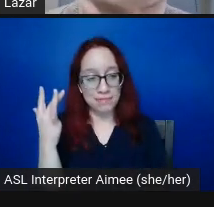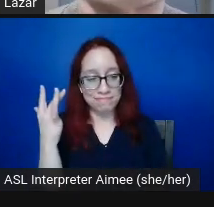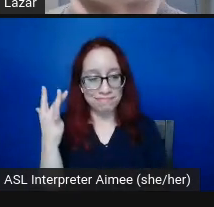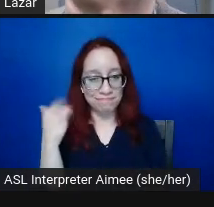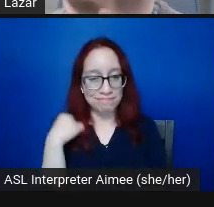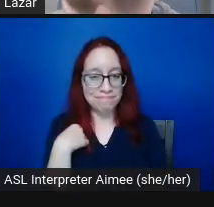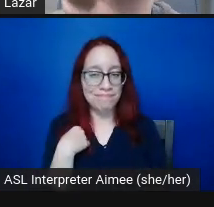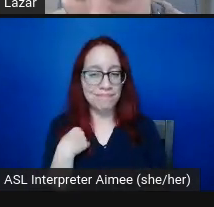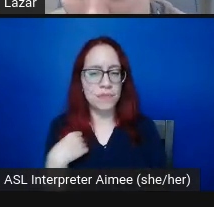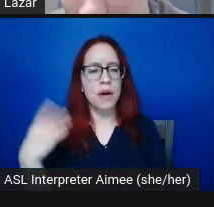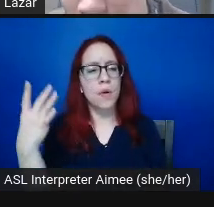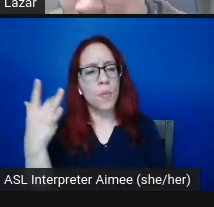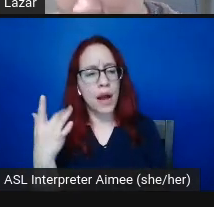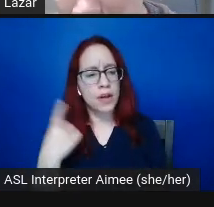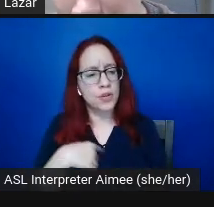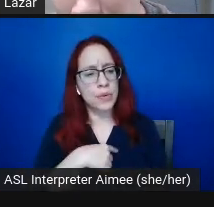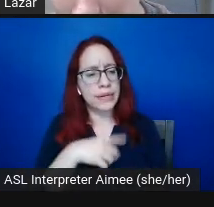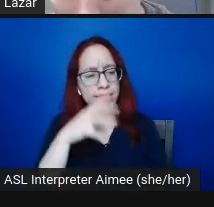Why we overlook accessibility.